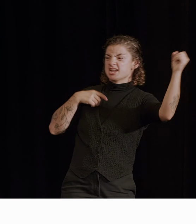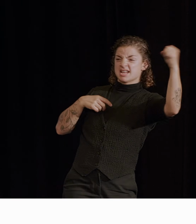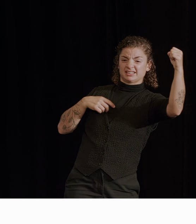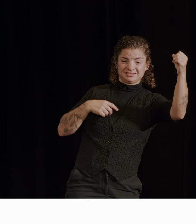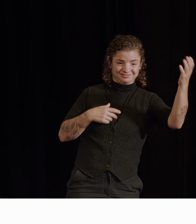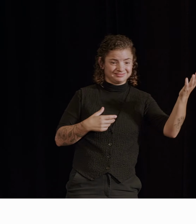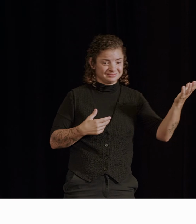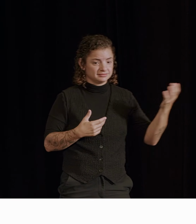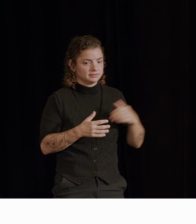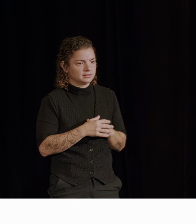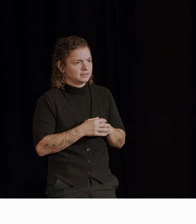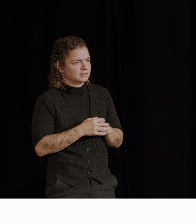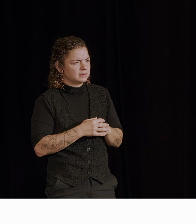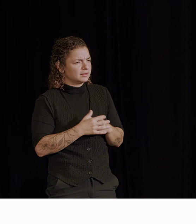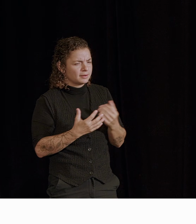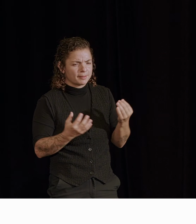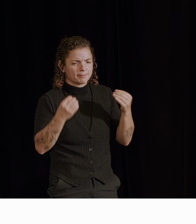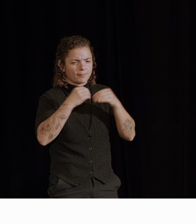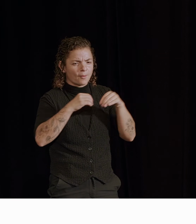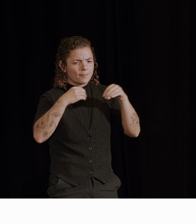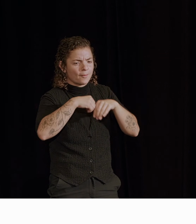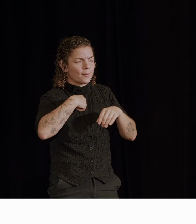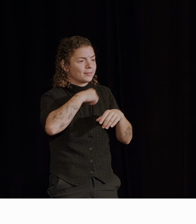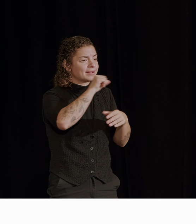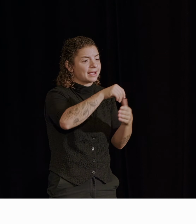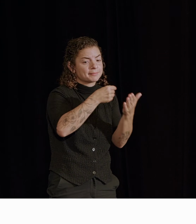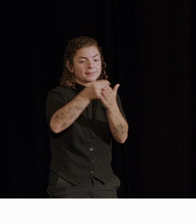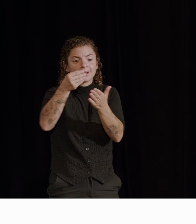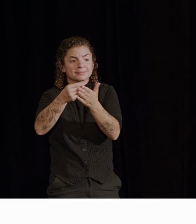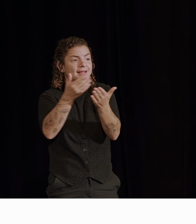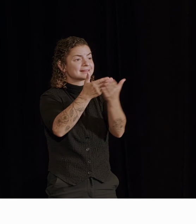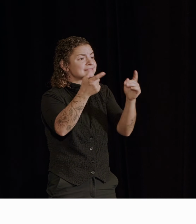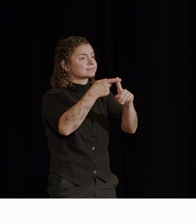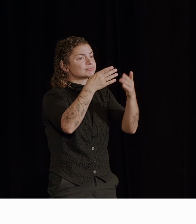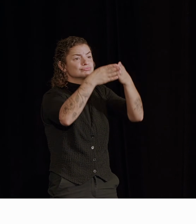are taken off the shelf and the more that we're able to push the industry